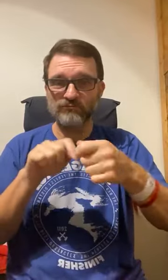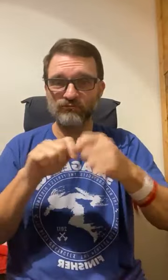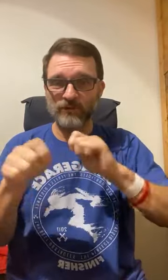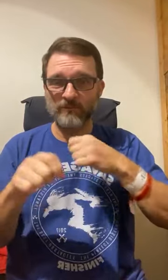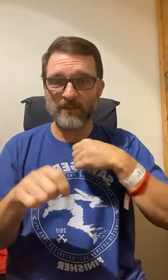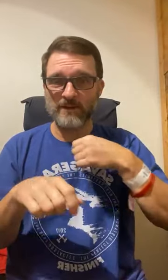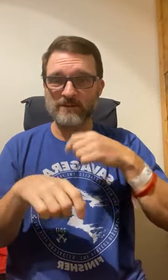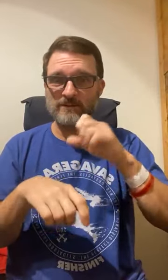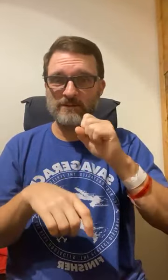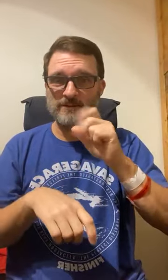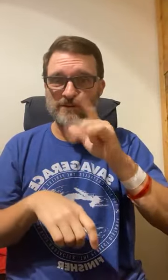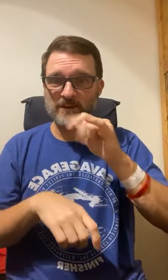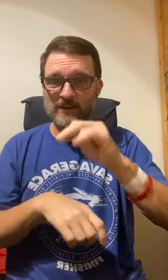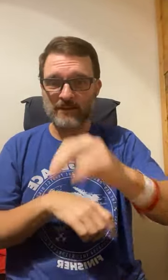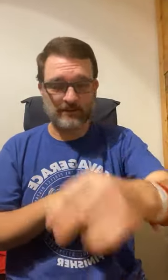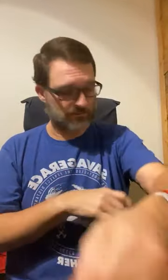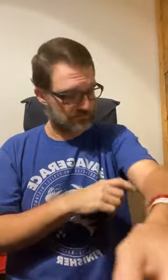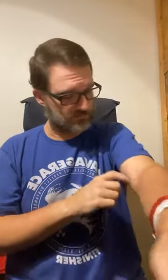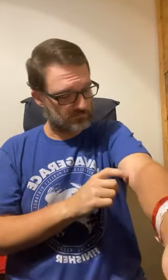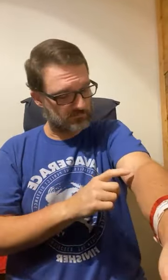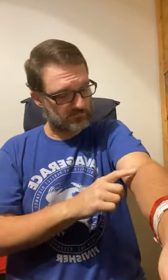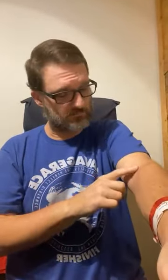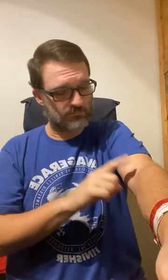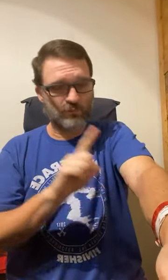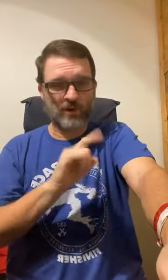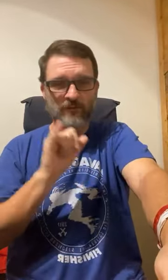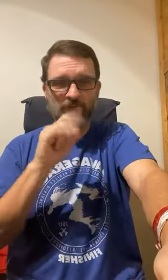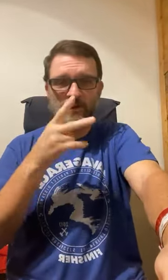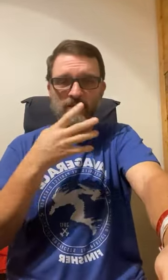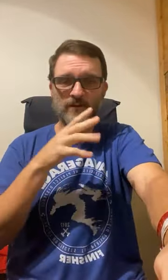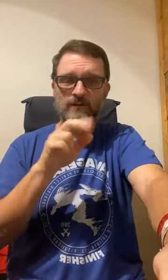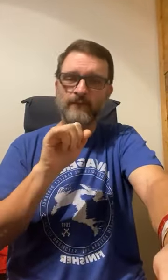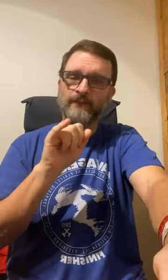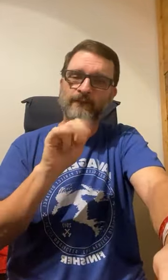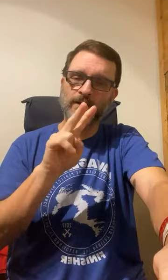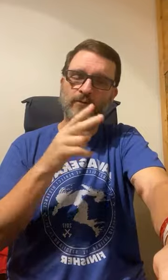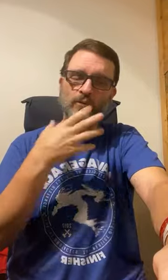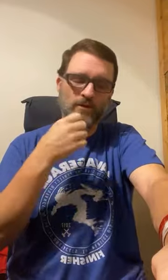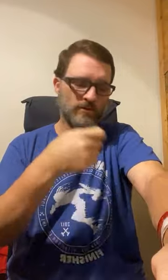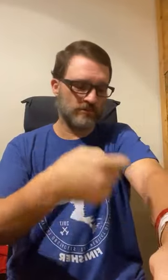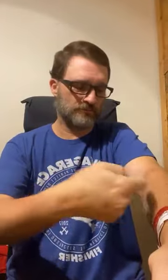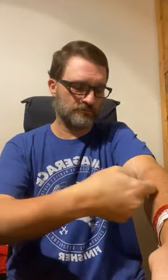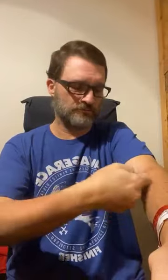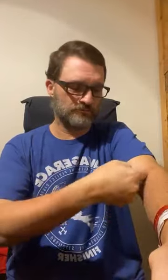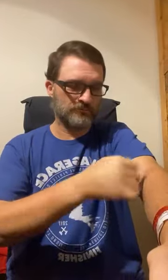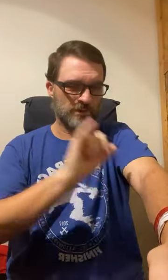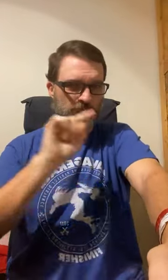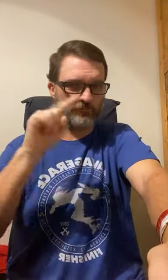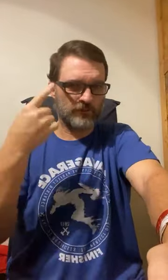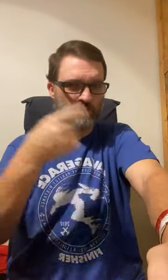Sure enough, it ripped my skin right here where the IV needle was.